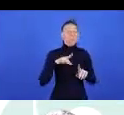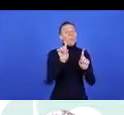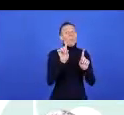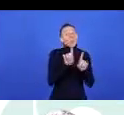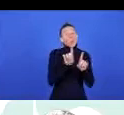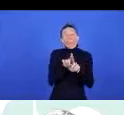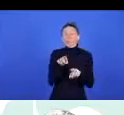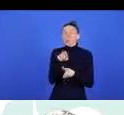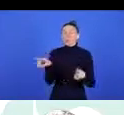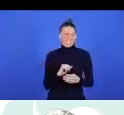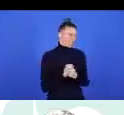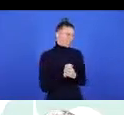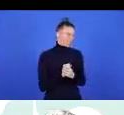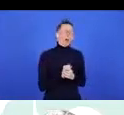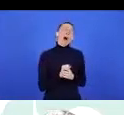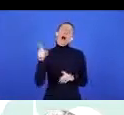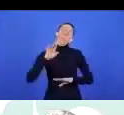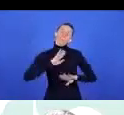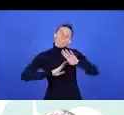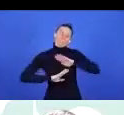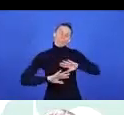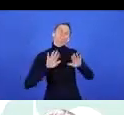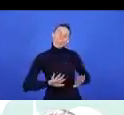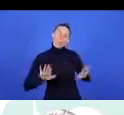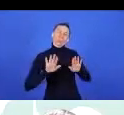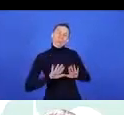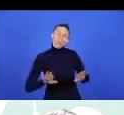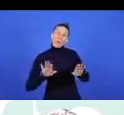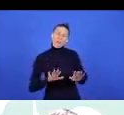. Plus it was really nice of them not